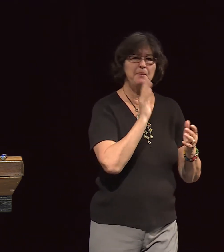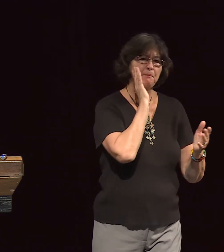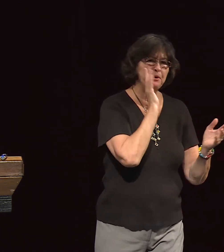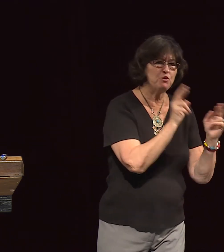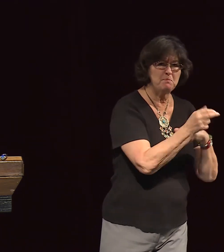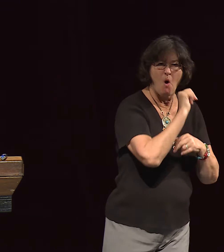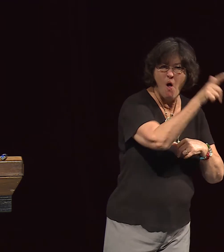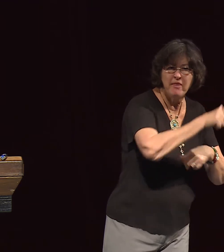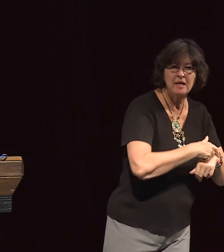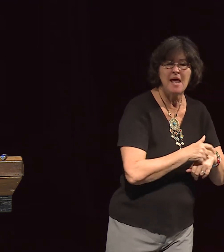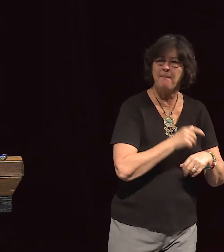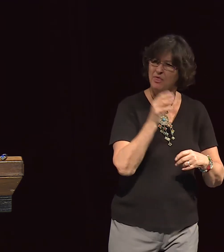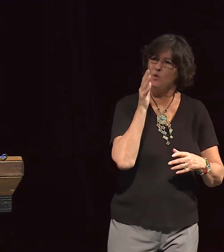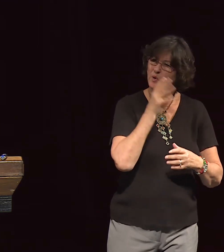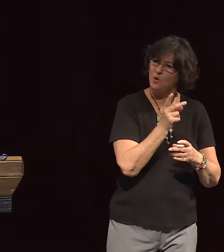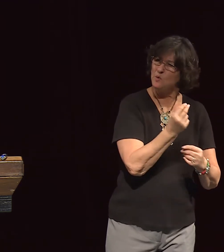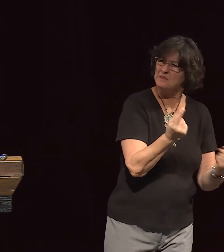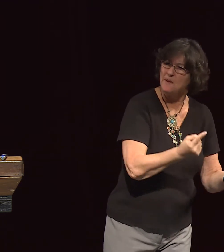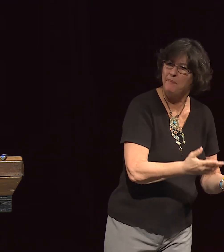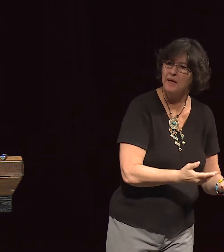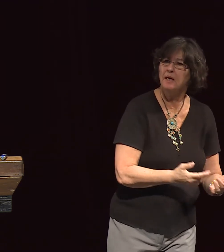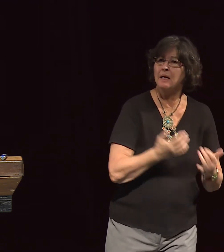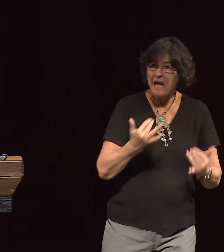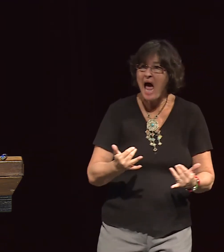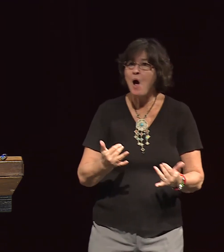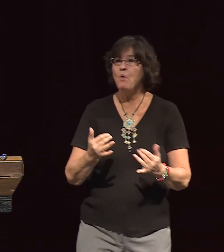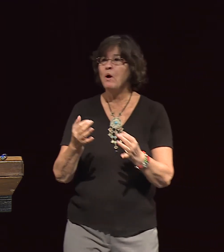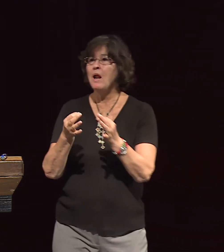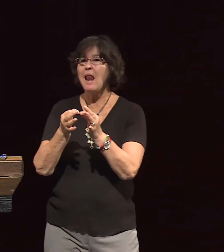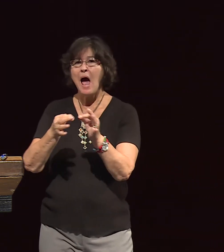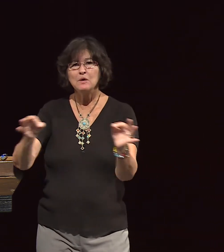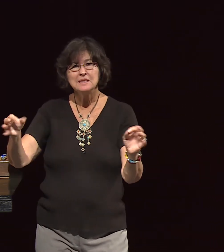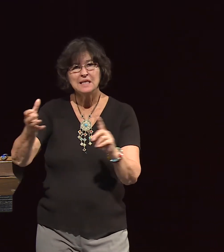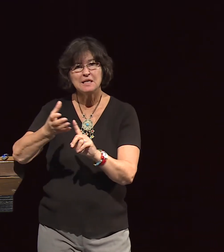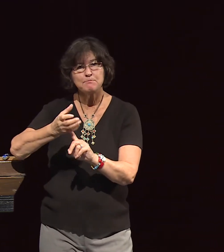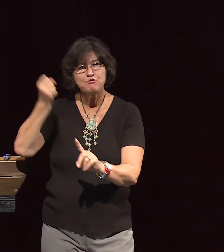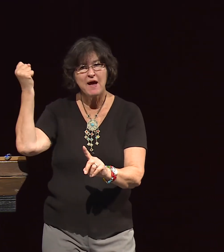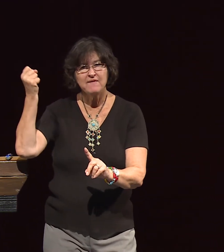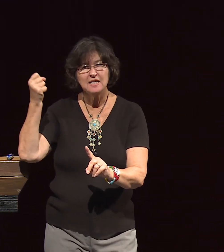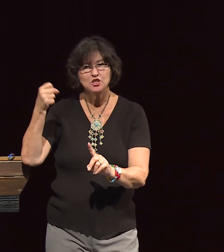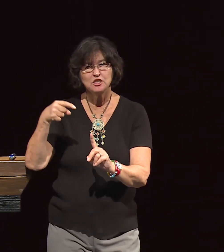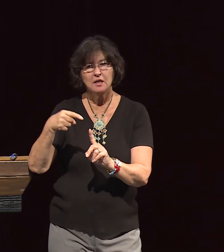and in many cases, the parents would be, um, in trouble.